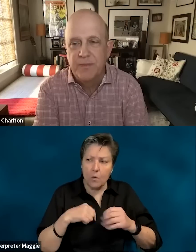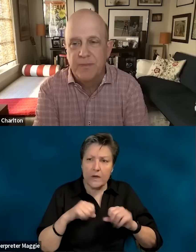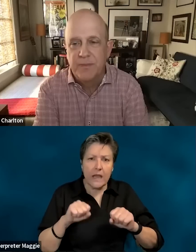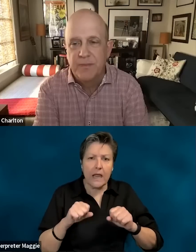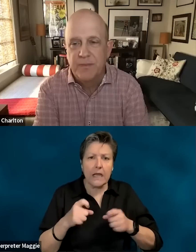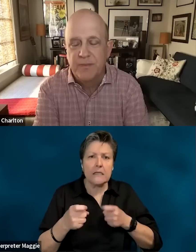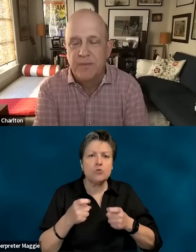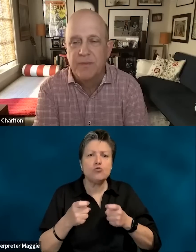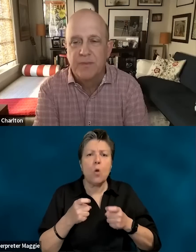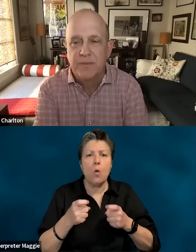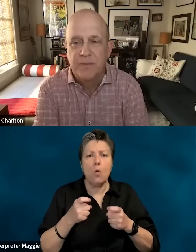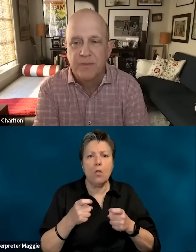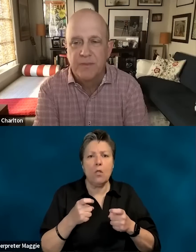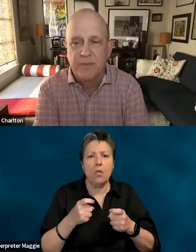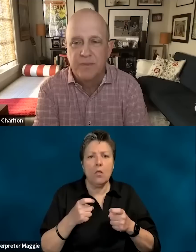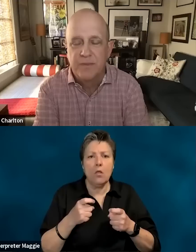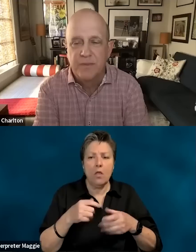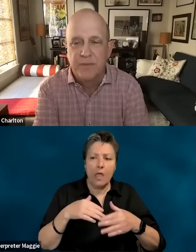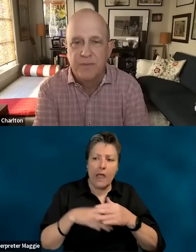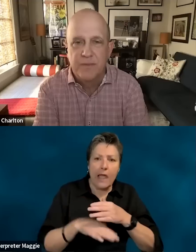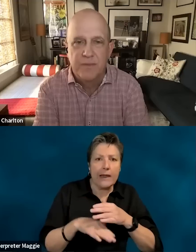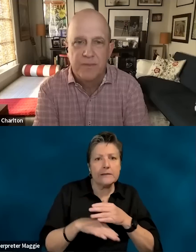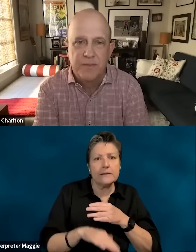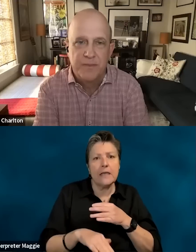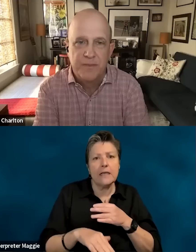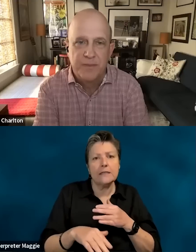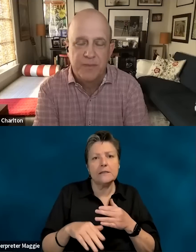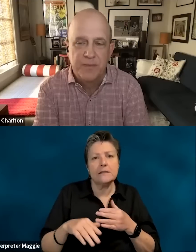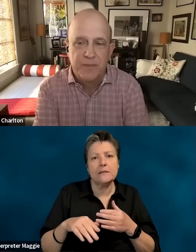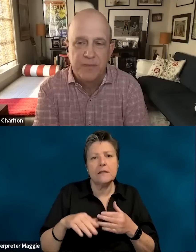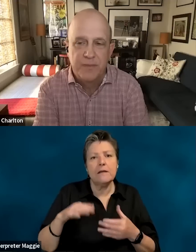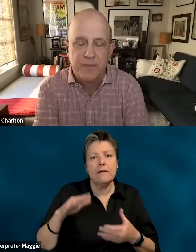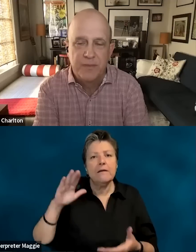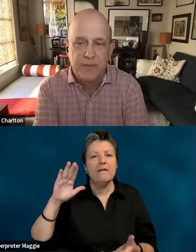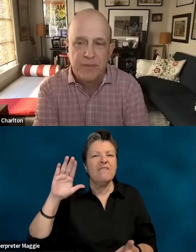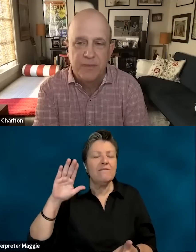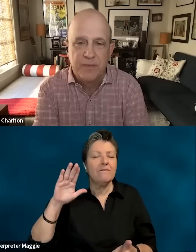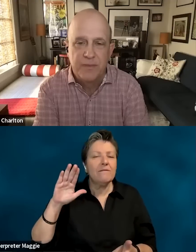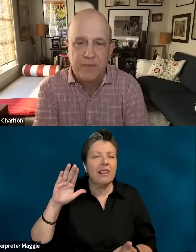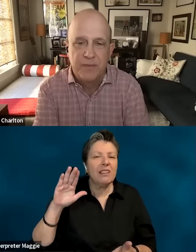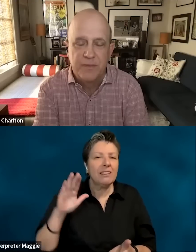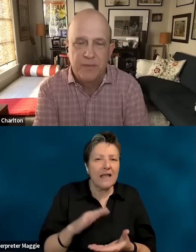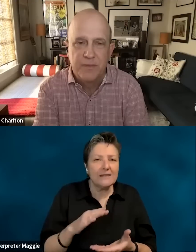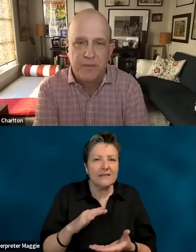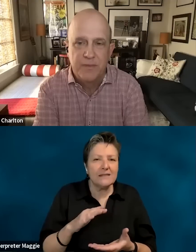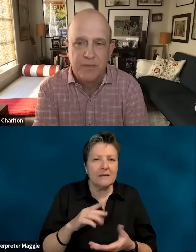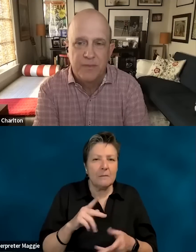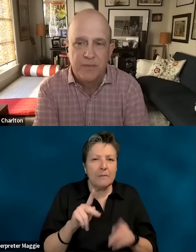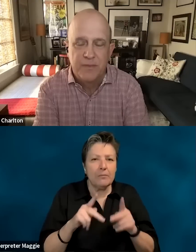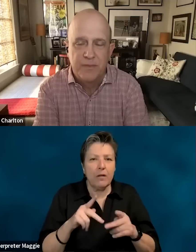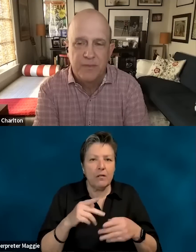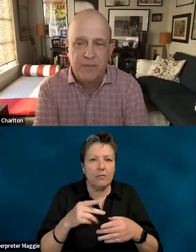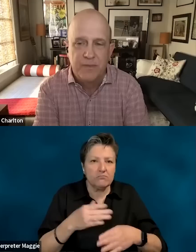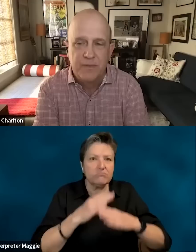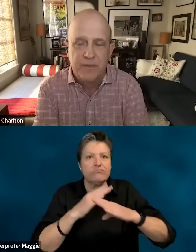You know, the access, there are fewer gatekeepers, we can produce our own content, write our own things,